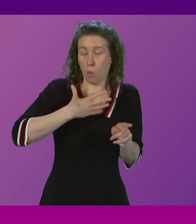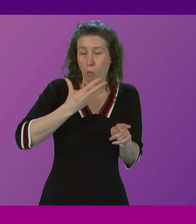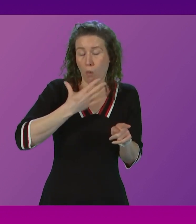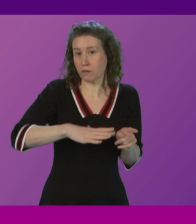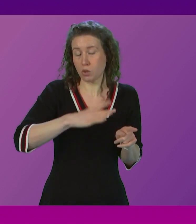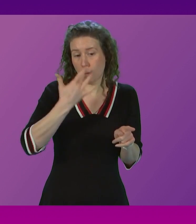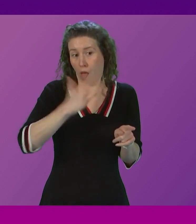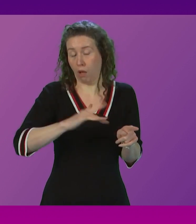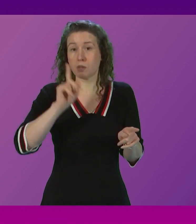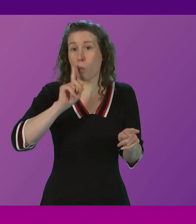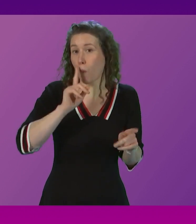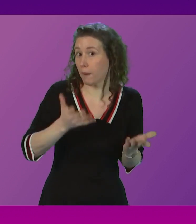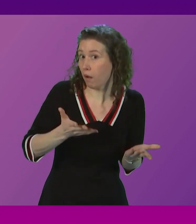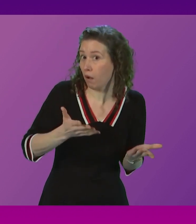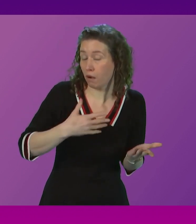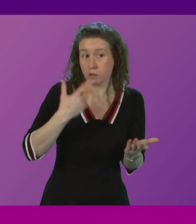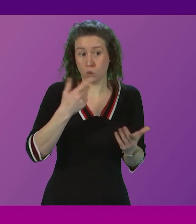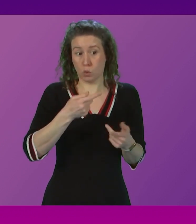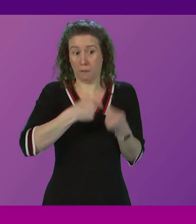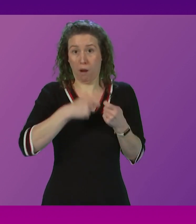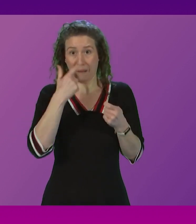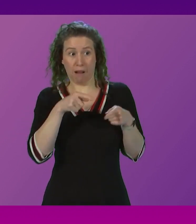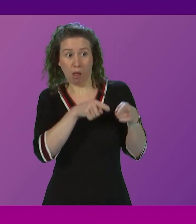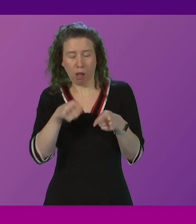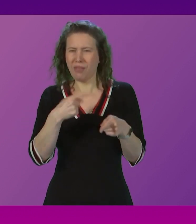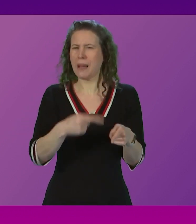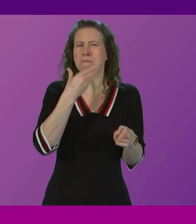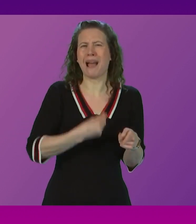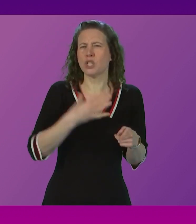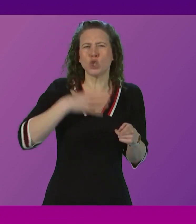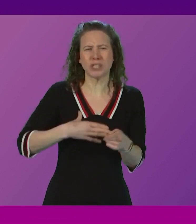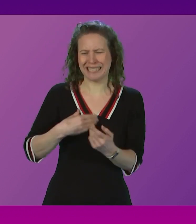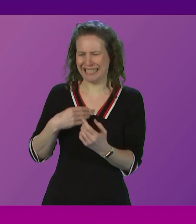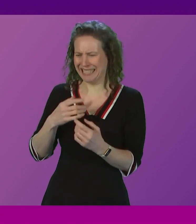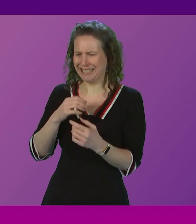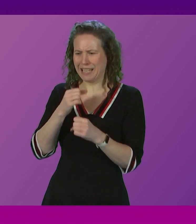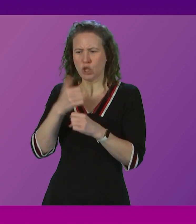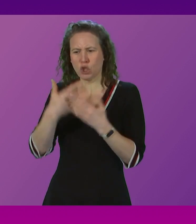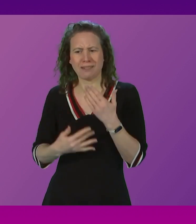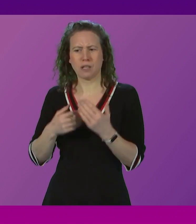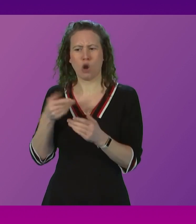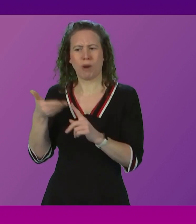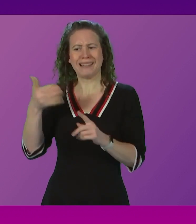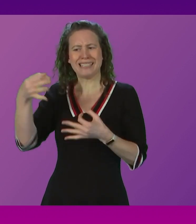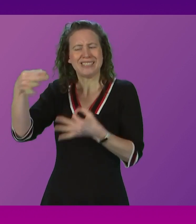as a woman in order to do so, does not need a gender recognition certificate to do that, and